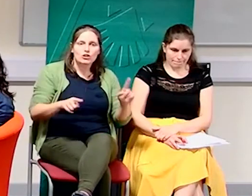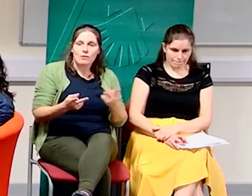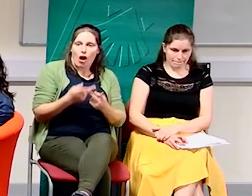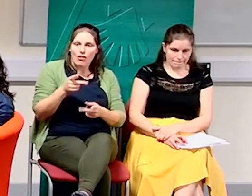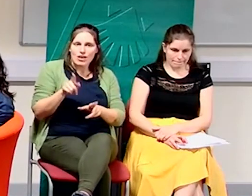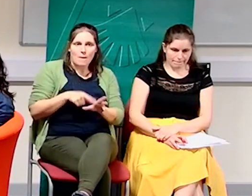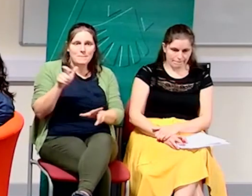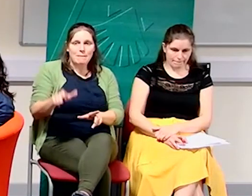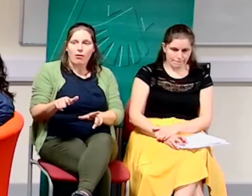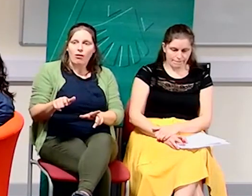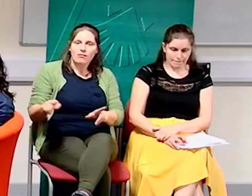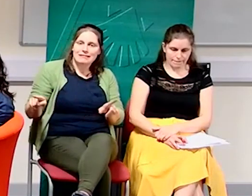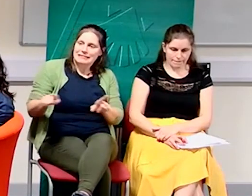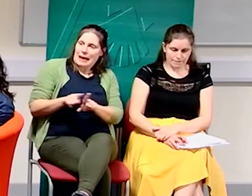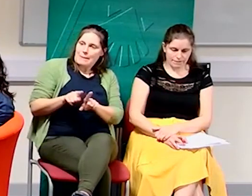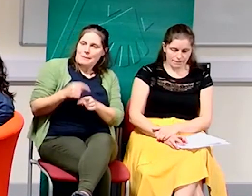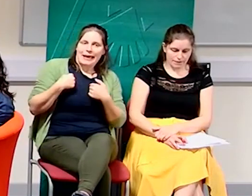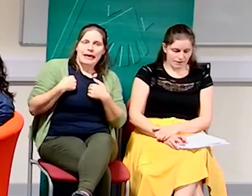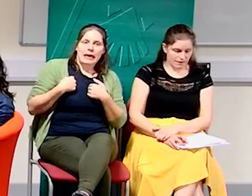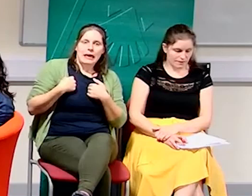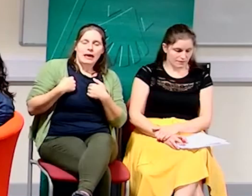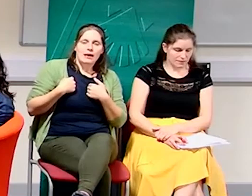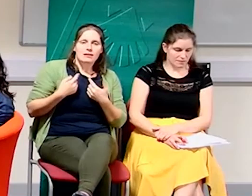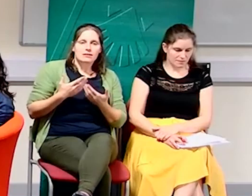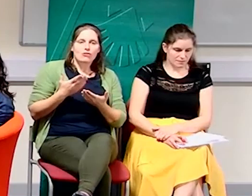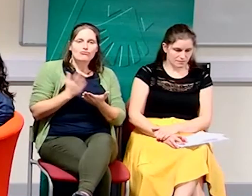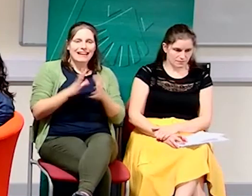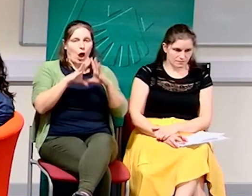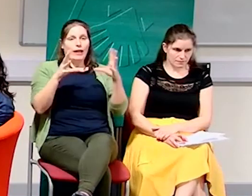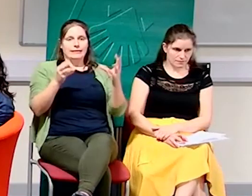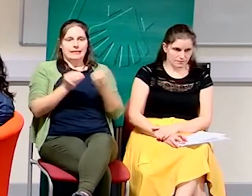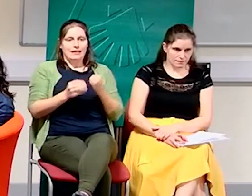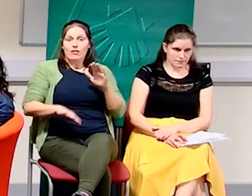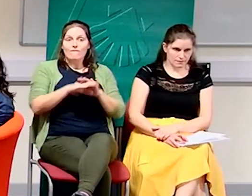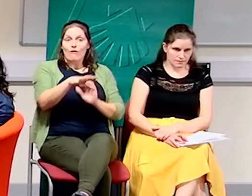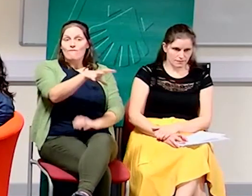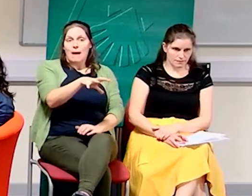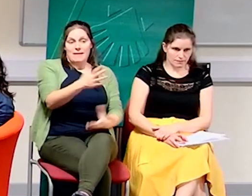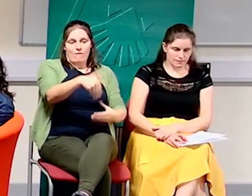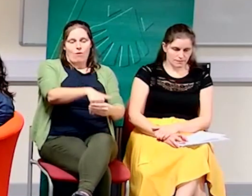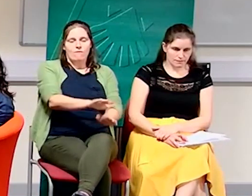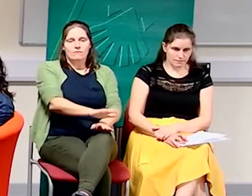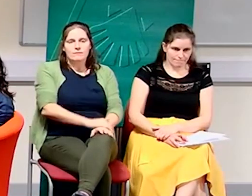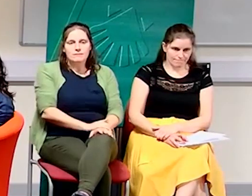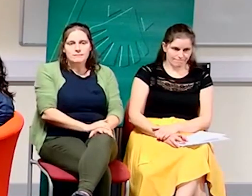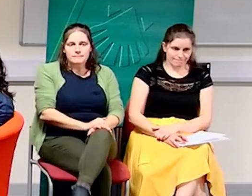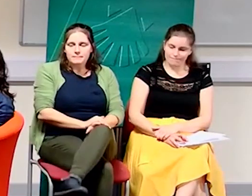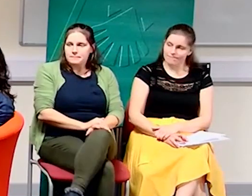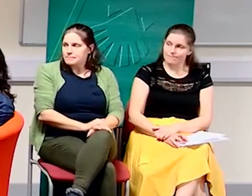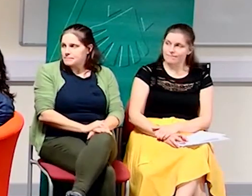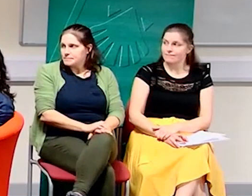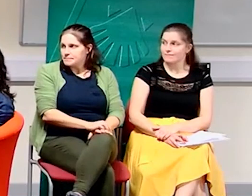who are neurodivergent so it's really holistic it's with the whole family um yeah thank you